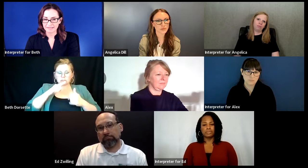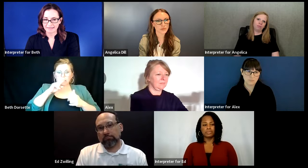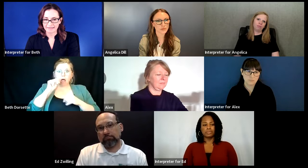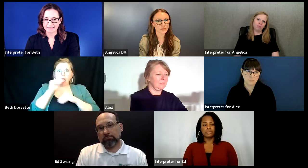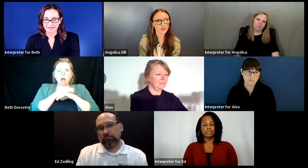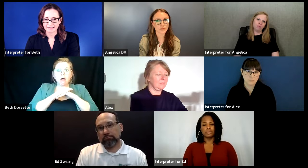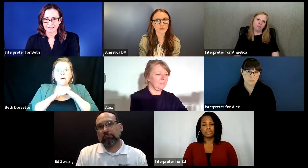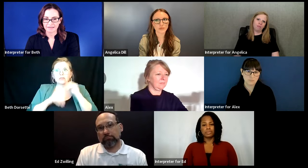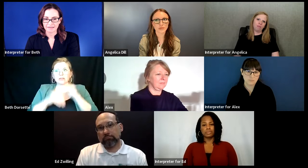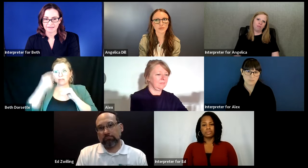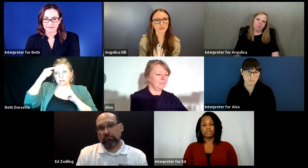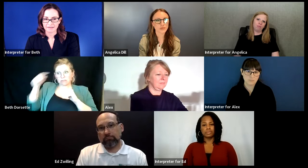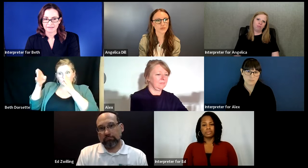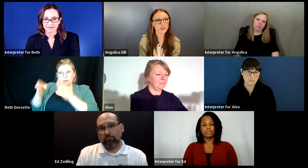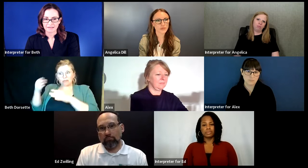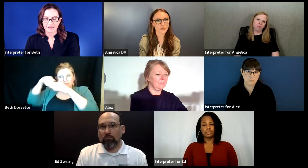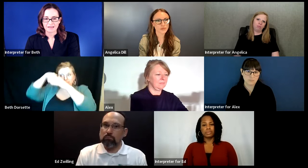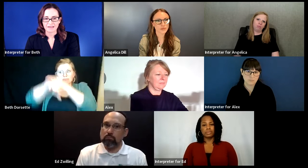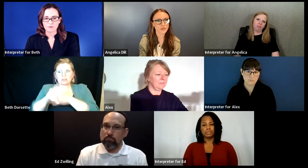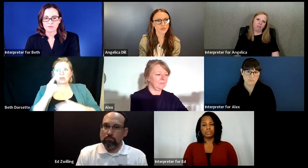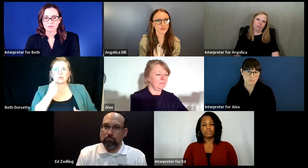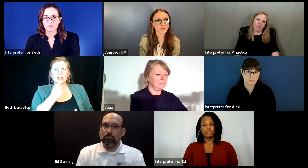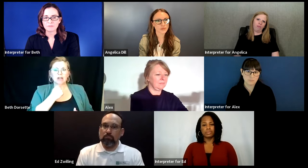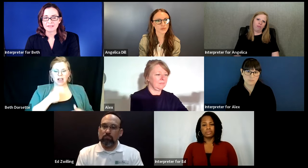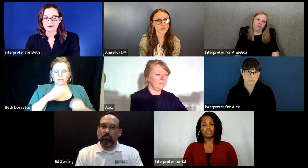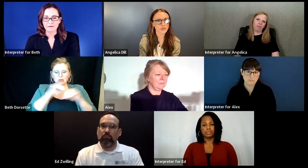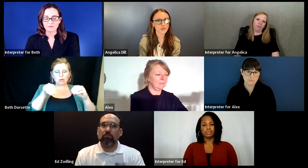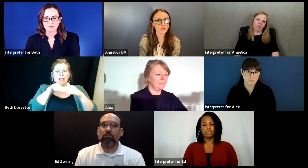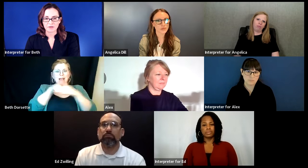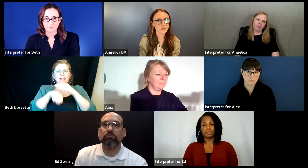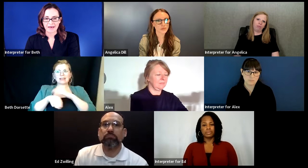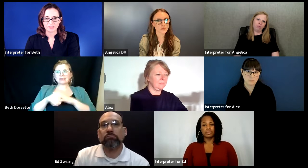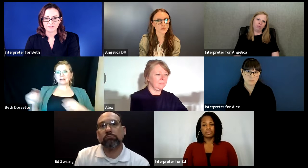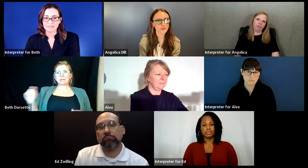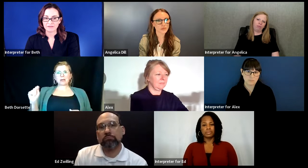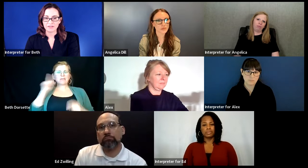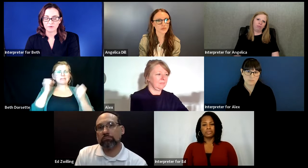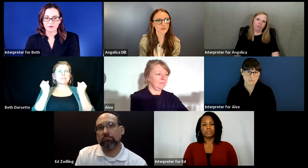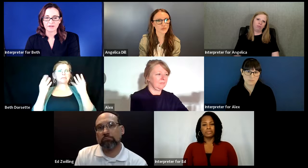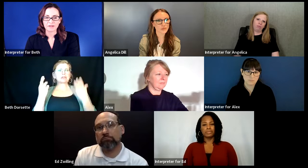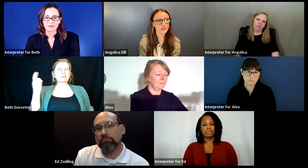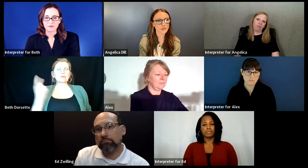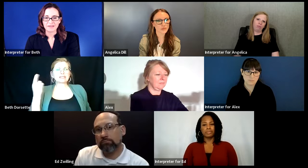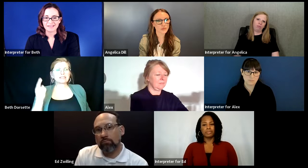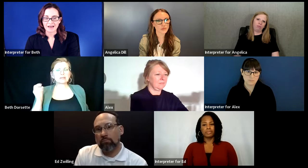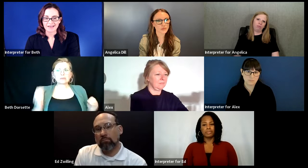And it was extremely uncomfortable, as you can imagine, for this individual to be denied